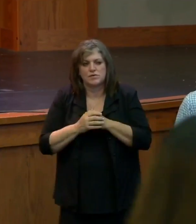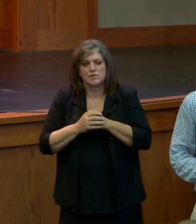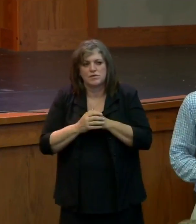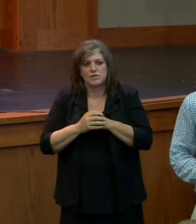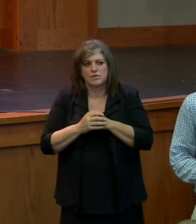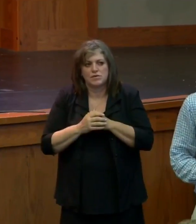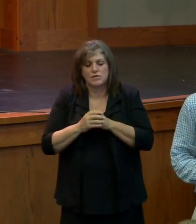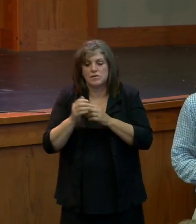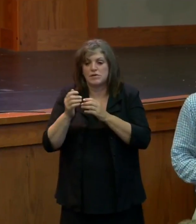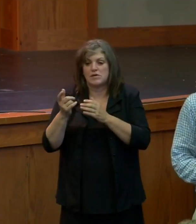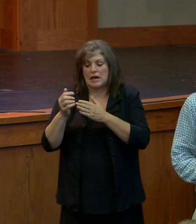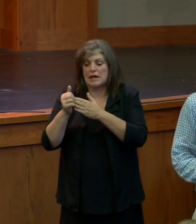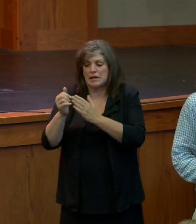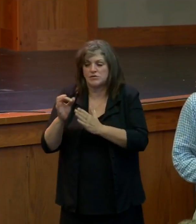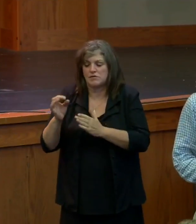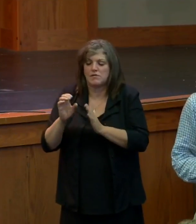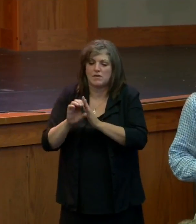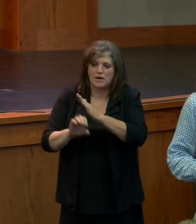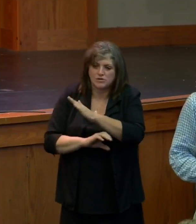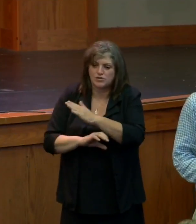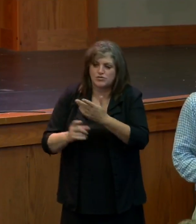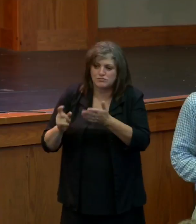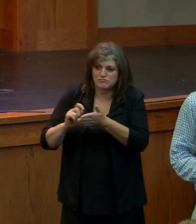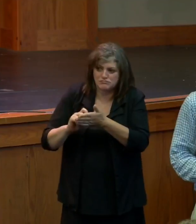REVISITING THE CONSTITUTION WHICH IT IS DEFINITELY TIME